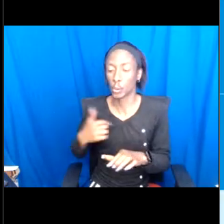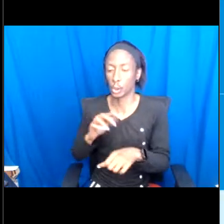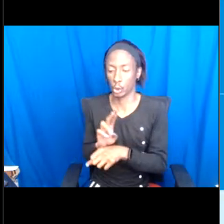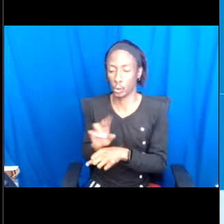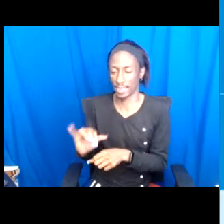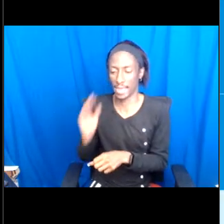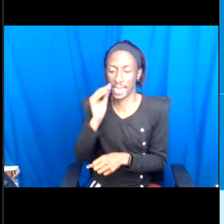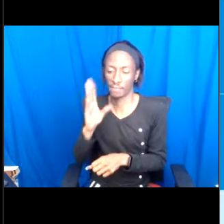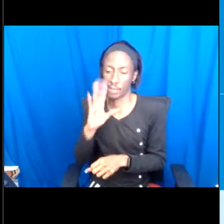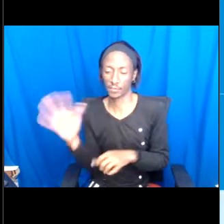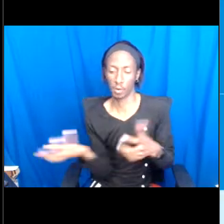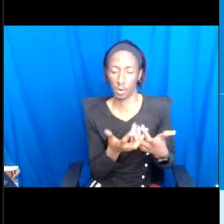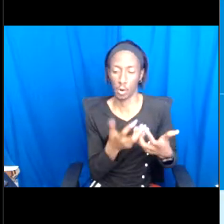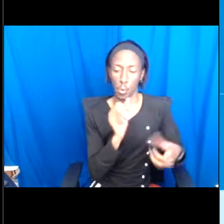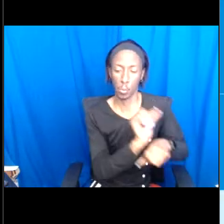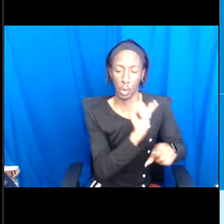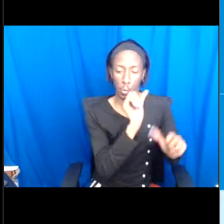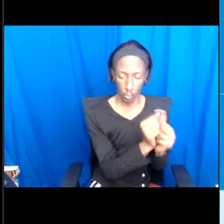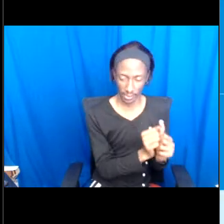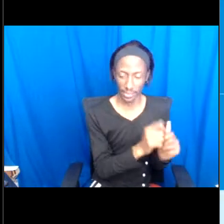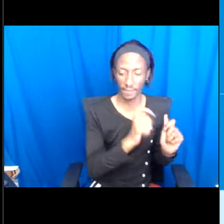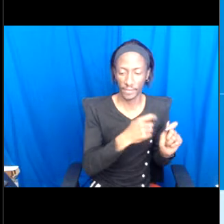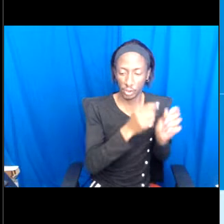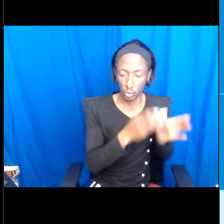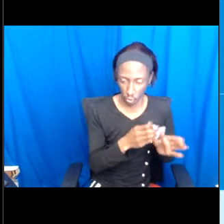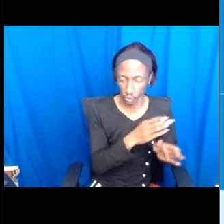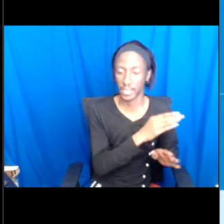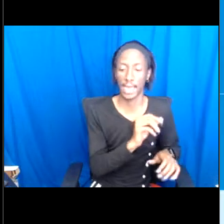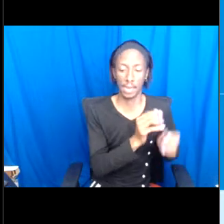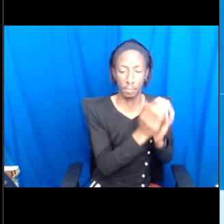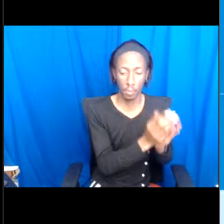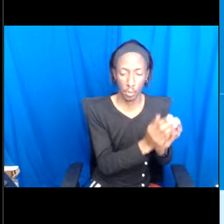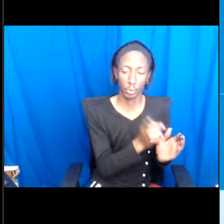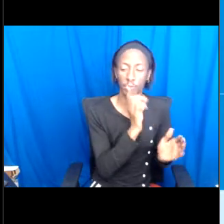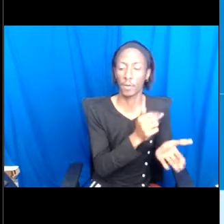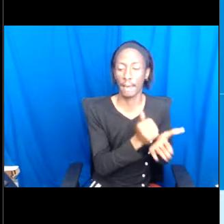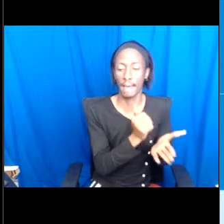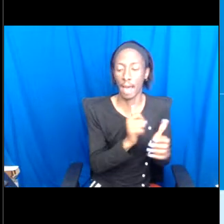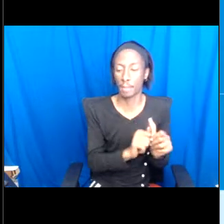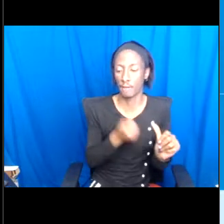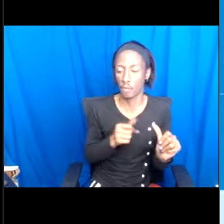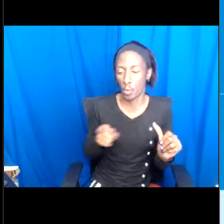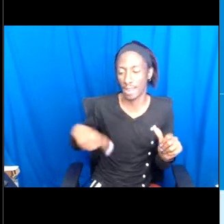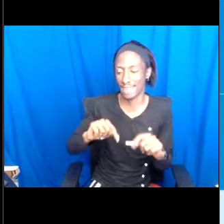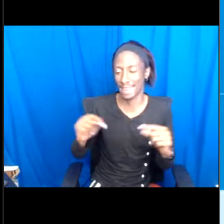and with boaters to help prevent those sorts of injuries and deaths.